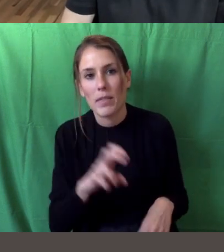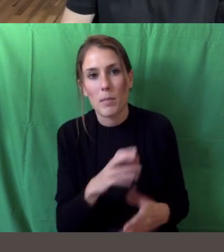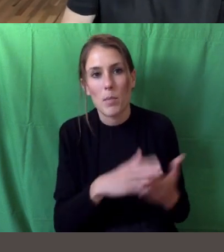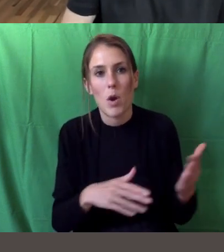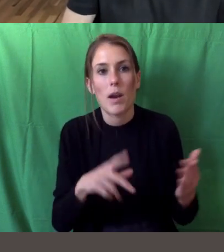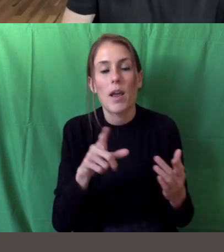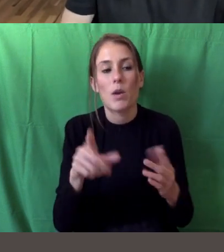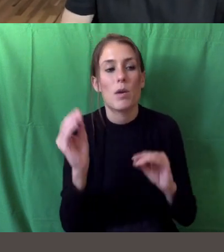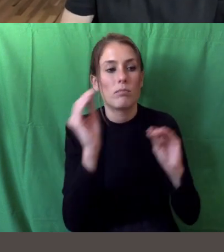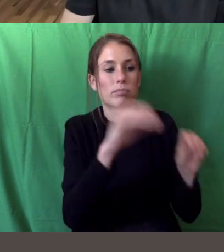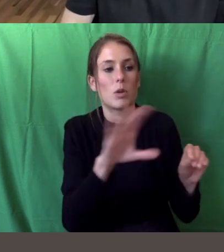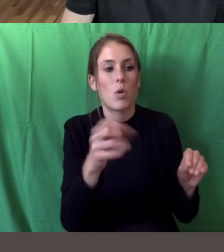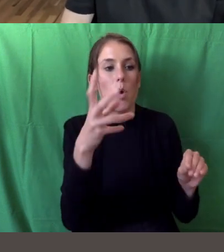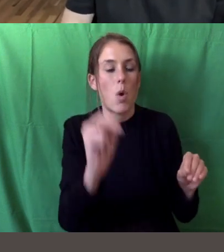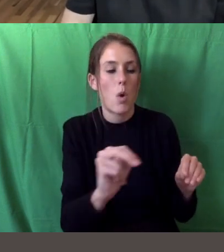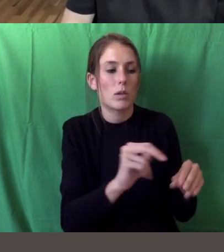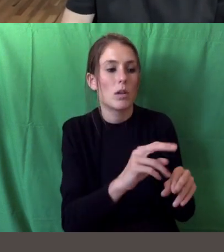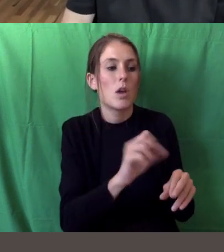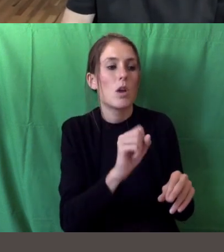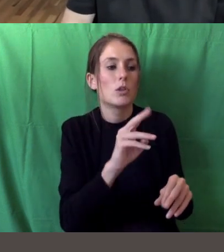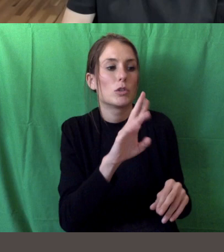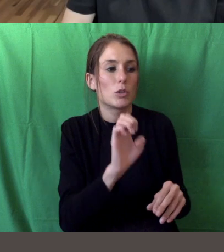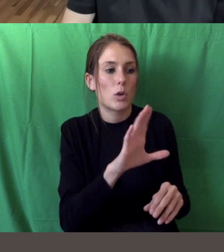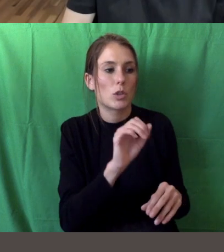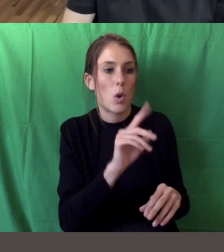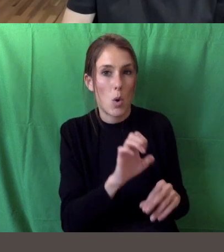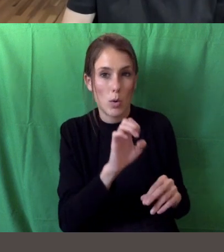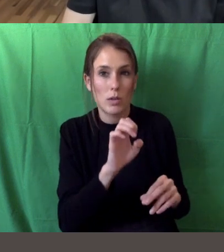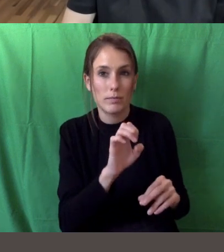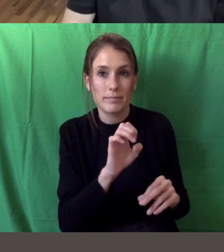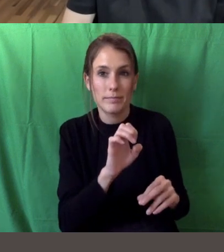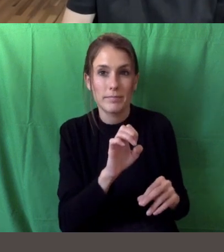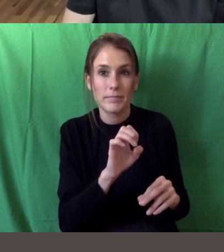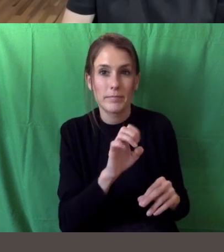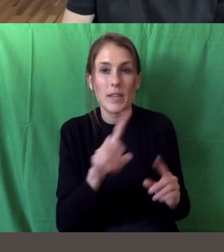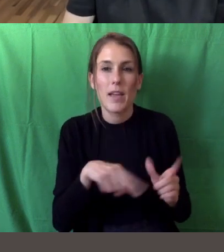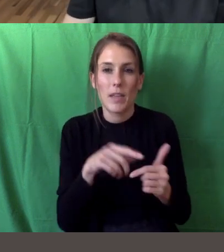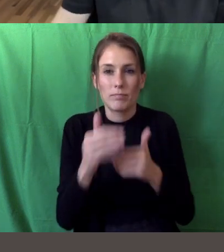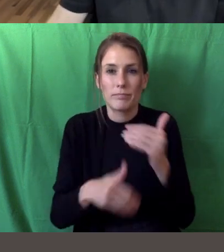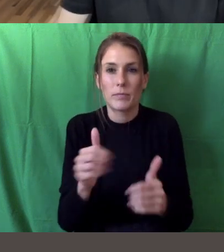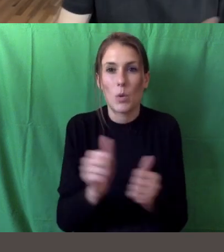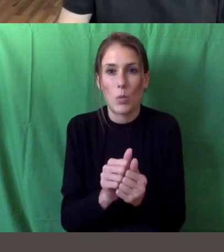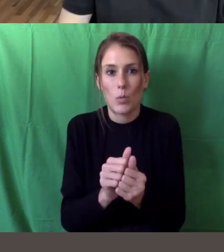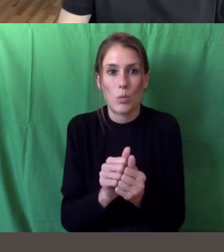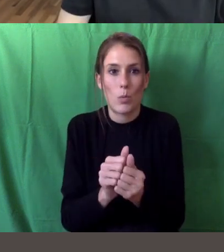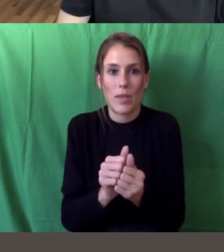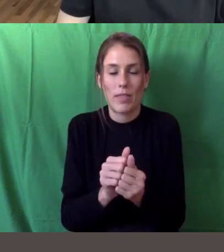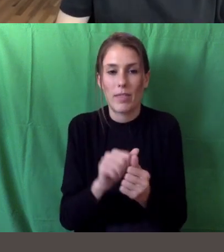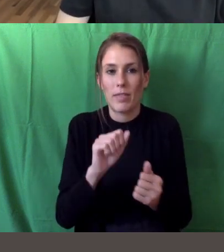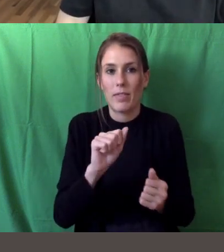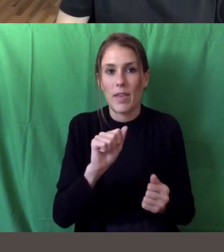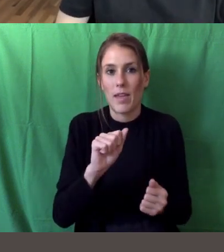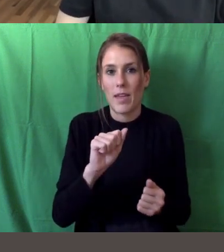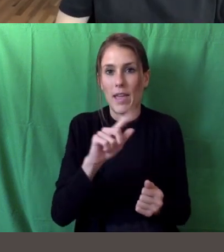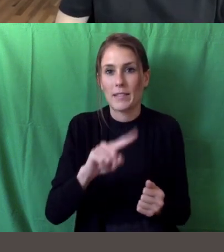pop in your own source code, and hit the ground running just like we did with azd up. OK, so as part of our provisioning,